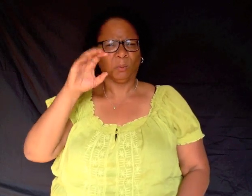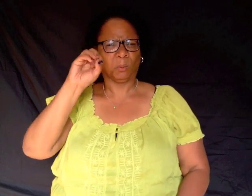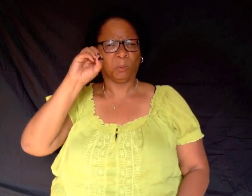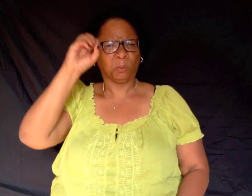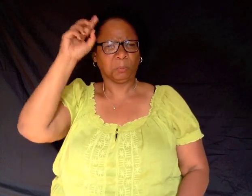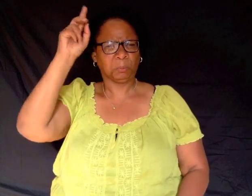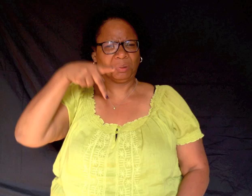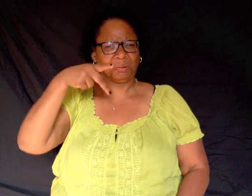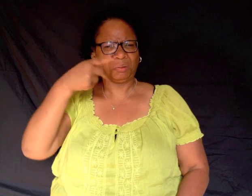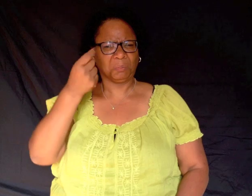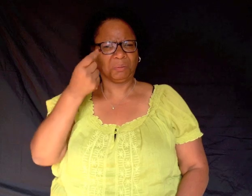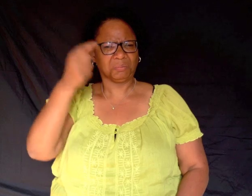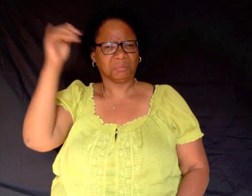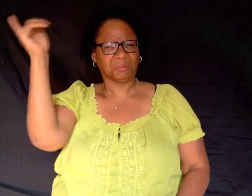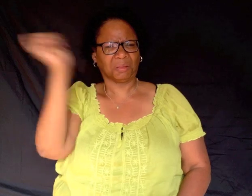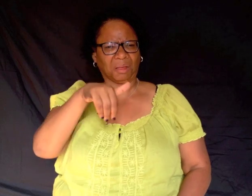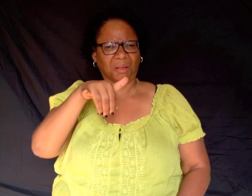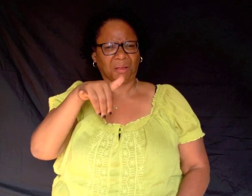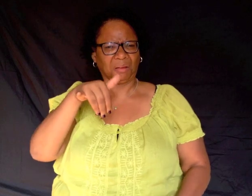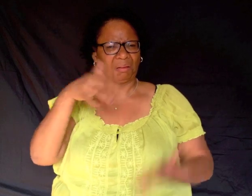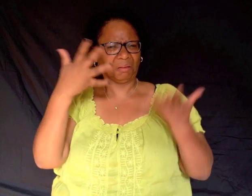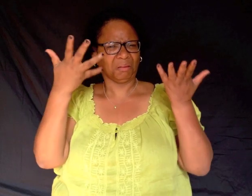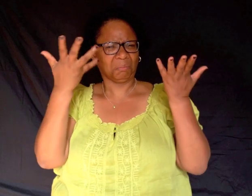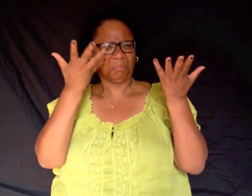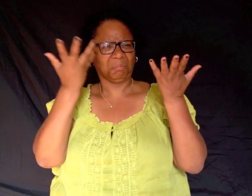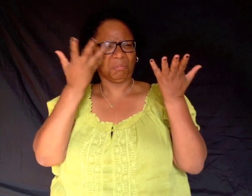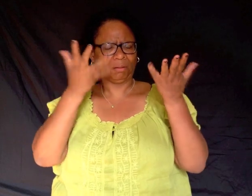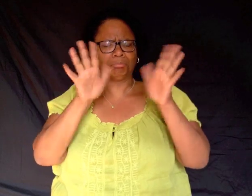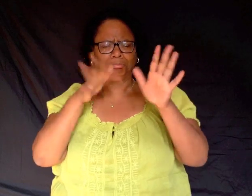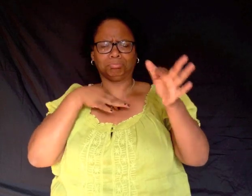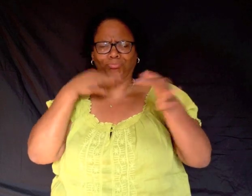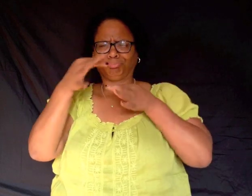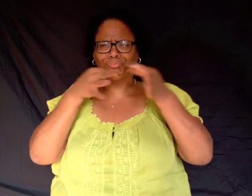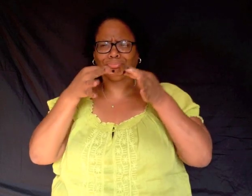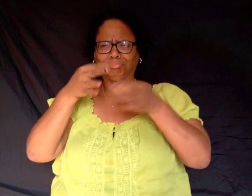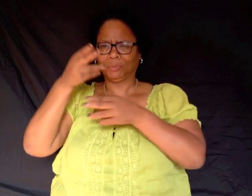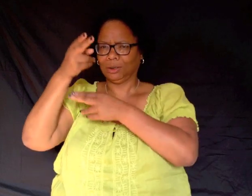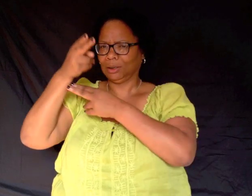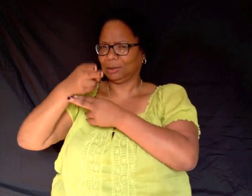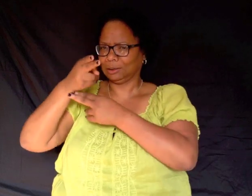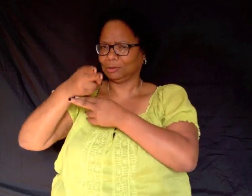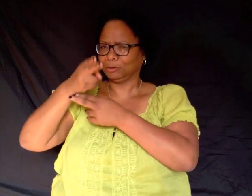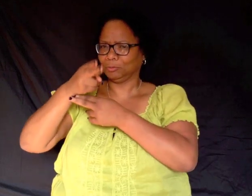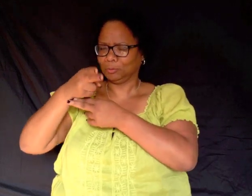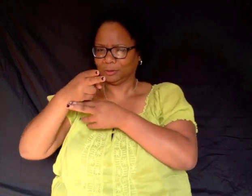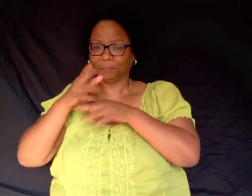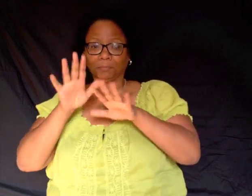"Olmstead Plan?" What's that? Here's a little bit of the history.